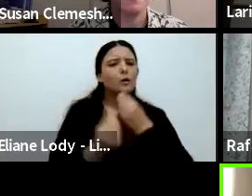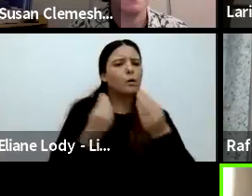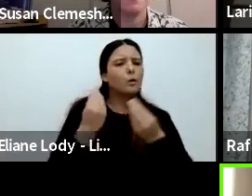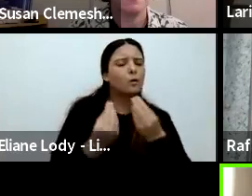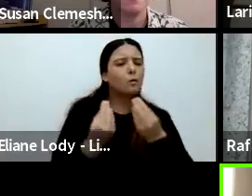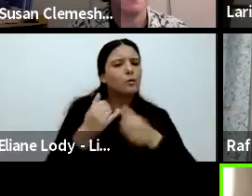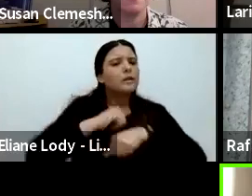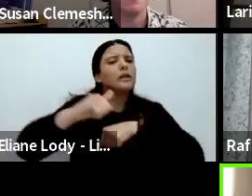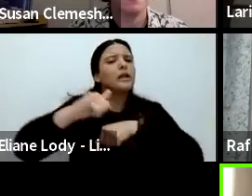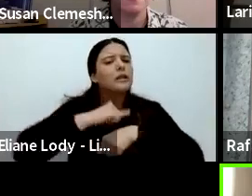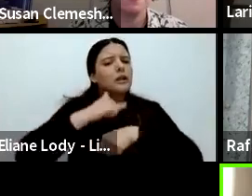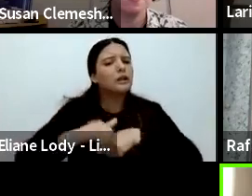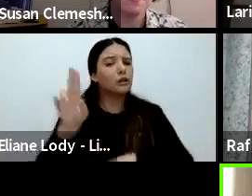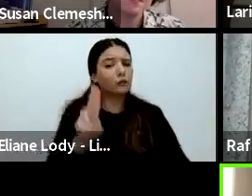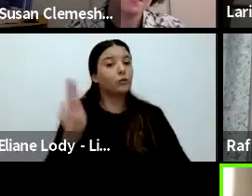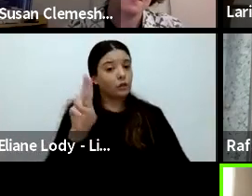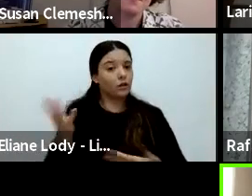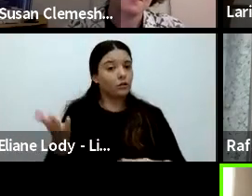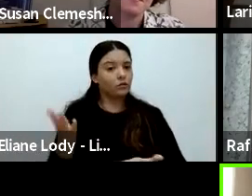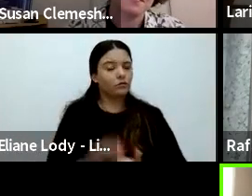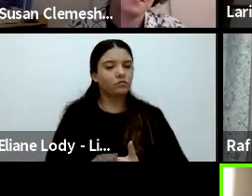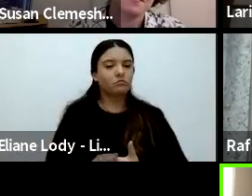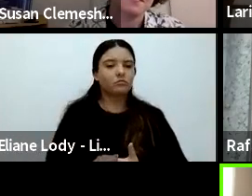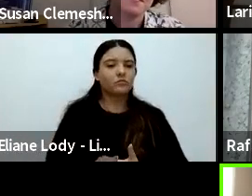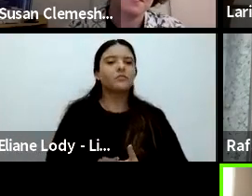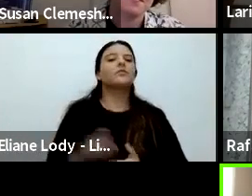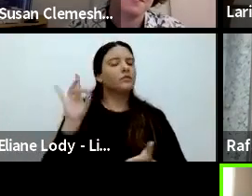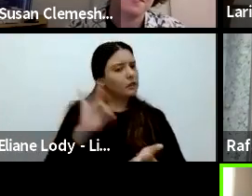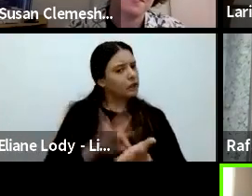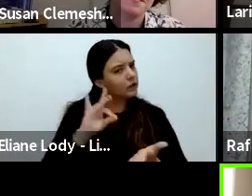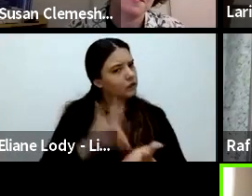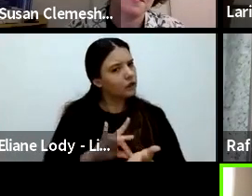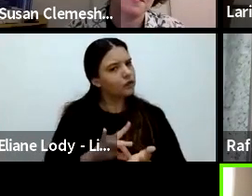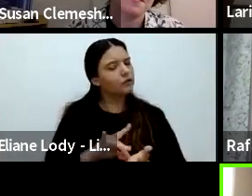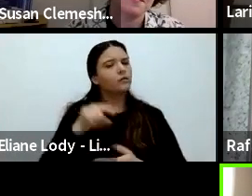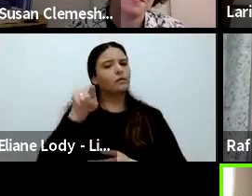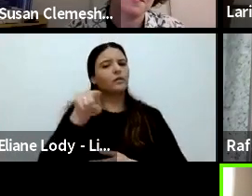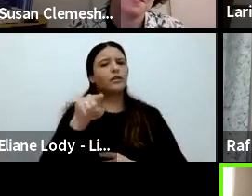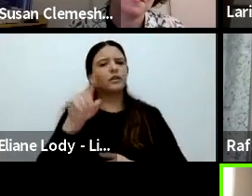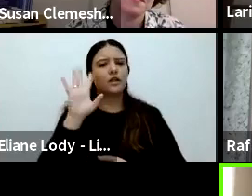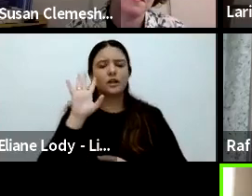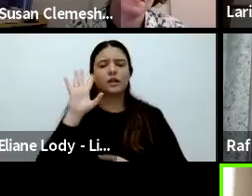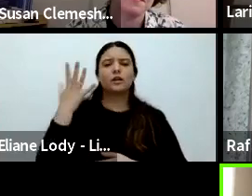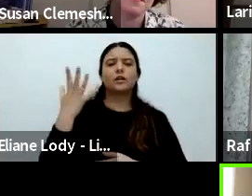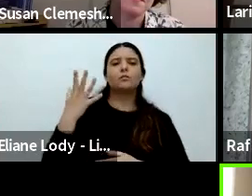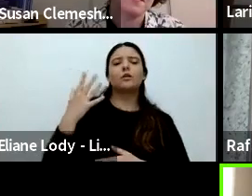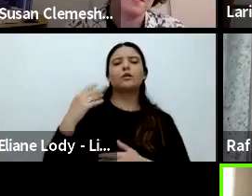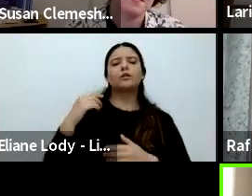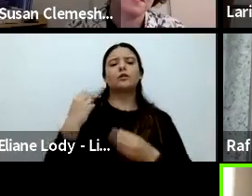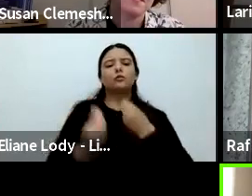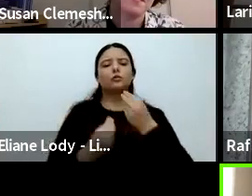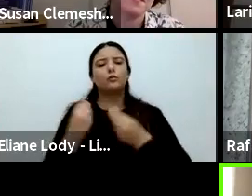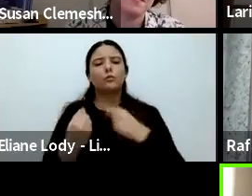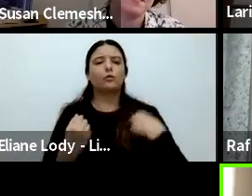deploy them and wonder. does that does that is that part with them and deploy them and wonder, Does that. Is that part of your partial. school solution to how we